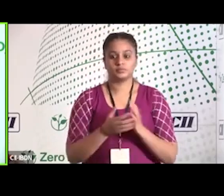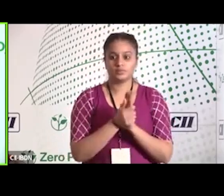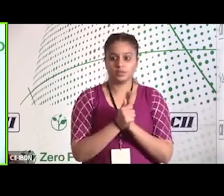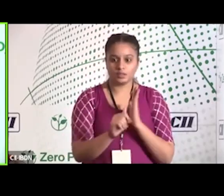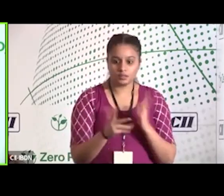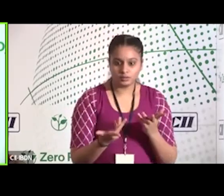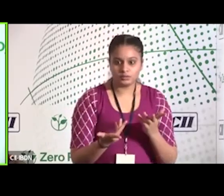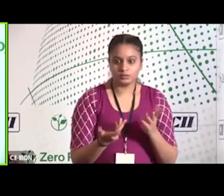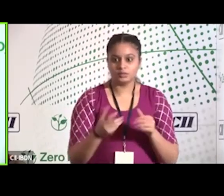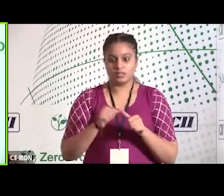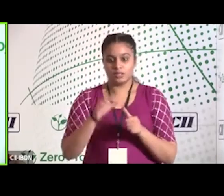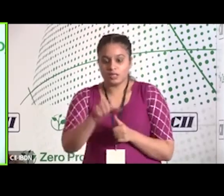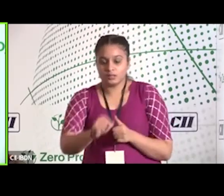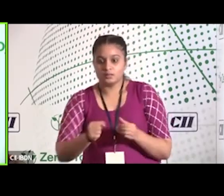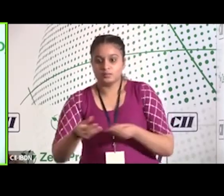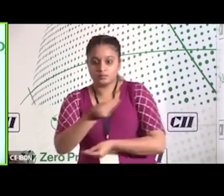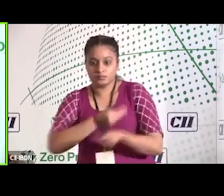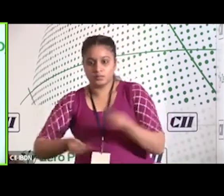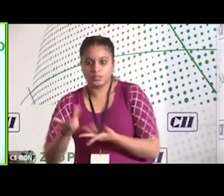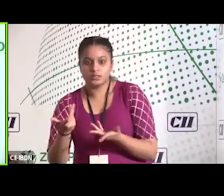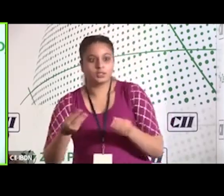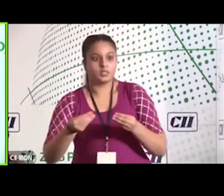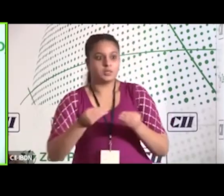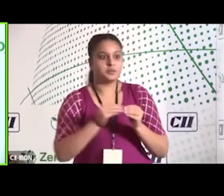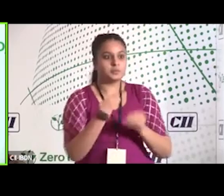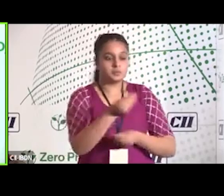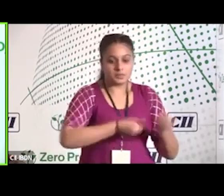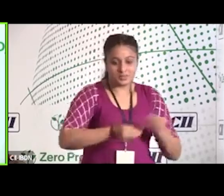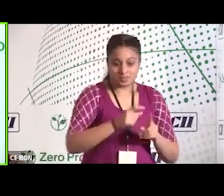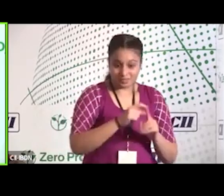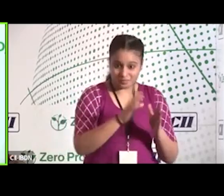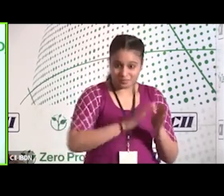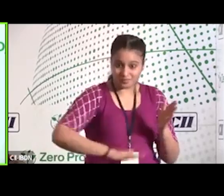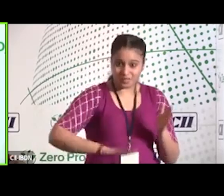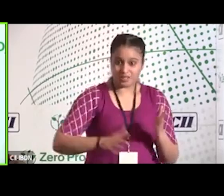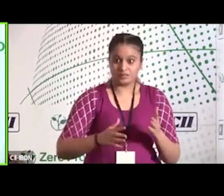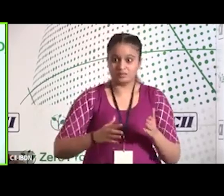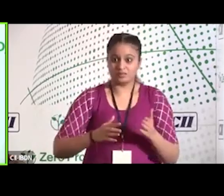accessing market, developing a business plan, raising funds